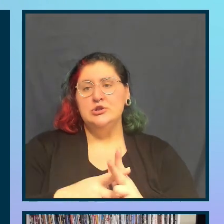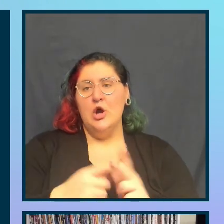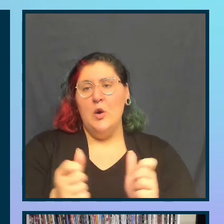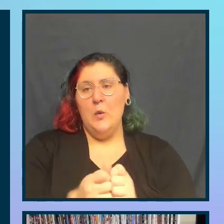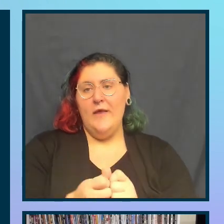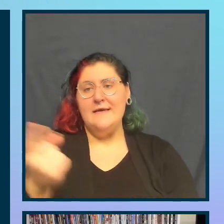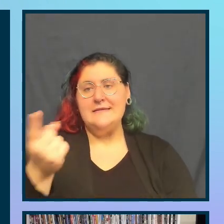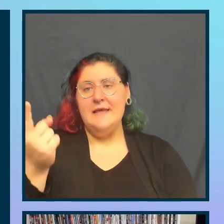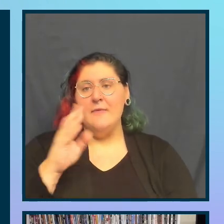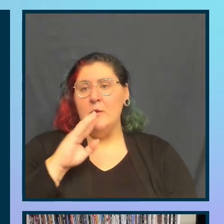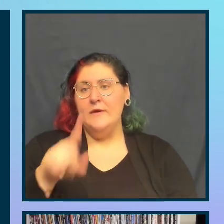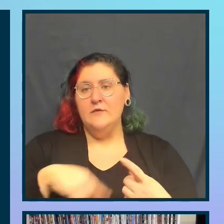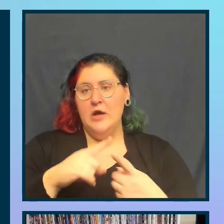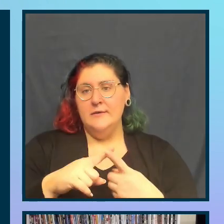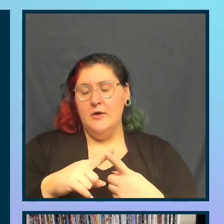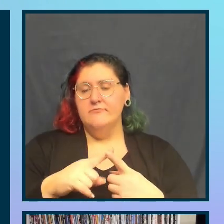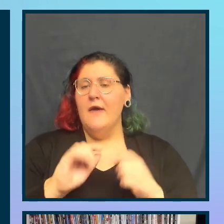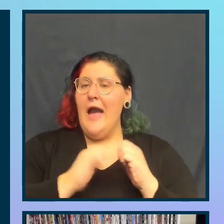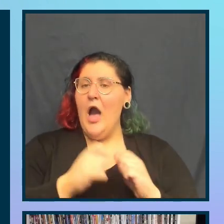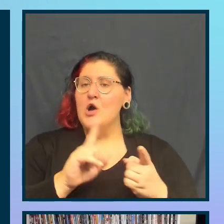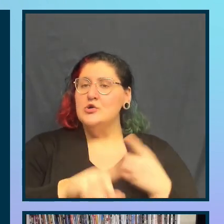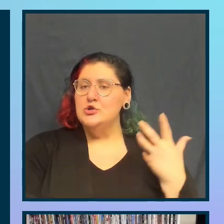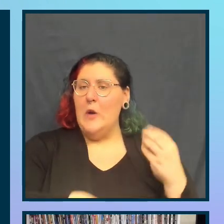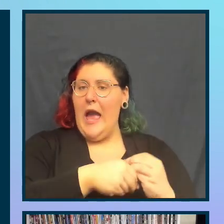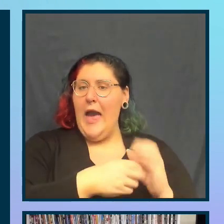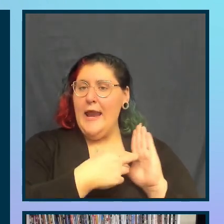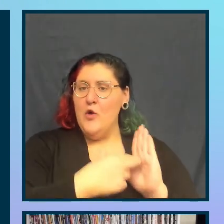adding a role, name and state to clickable elements such as a button.